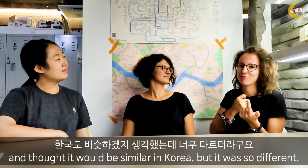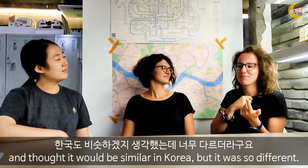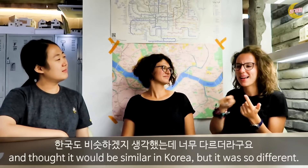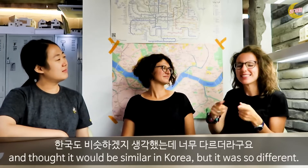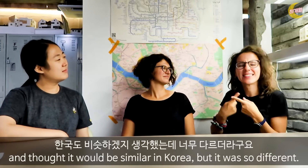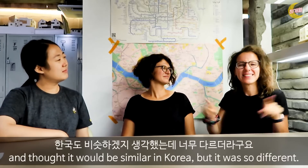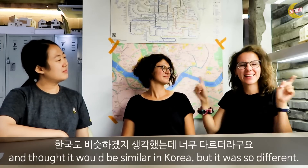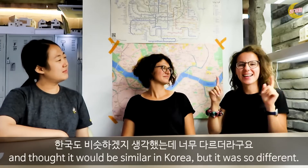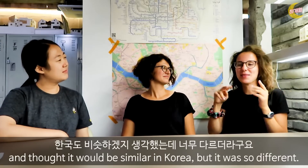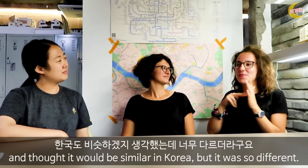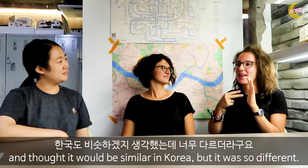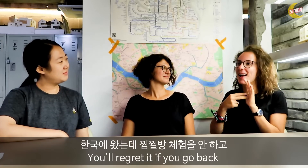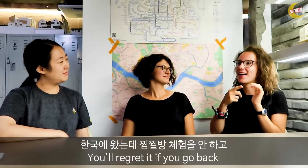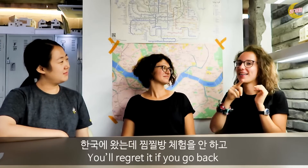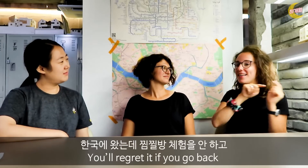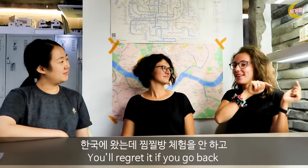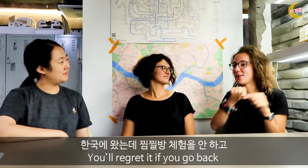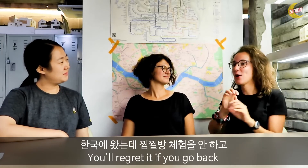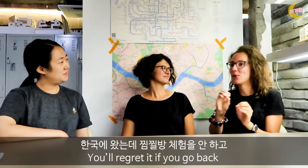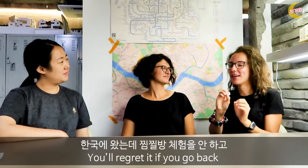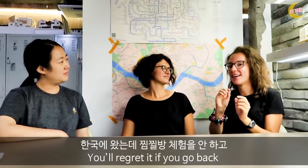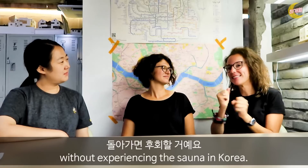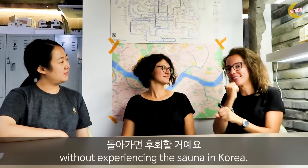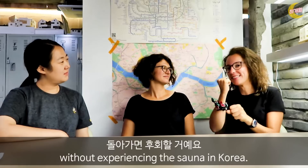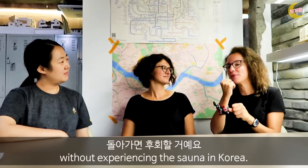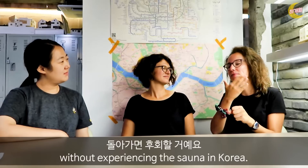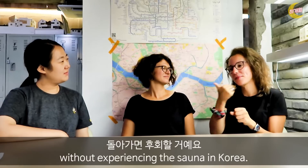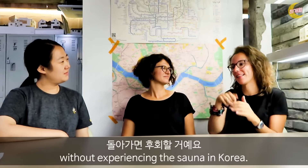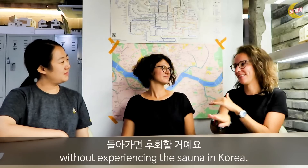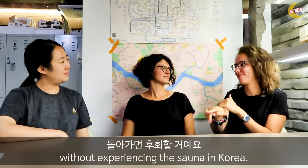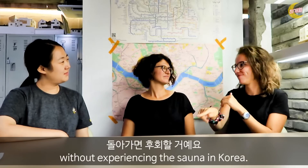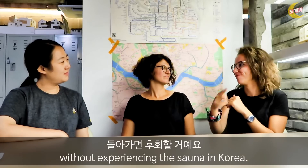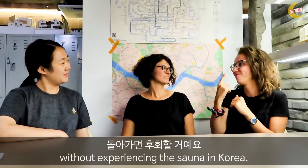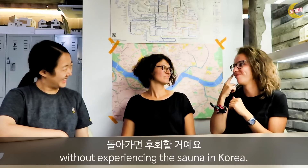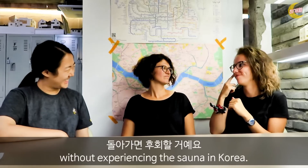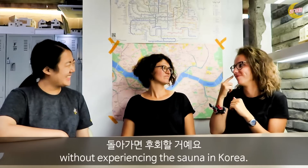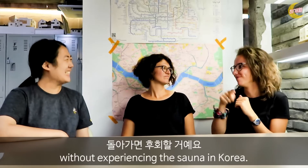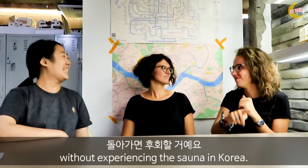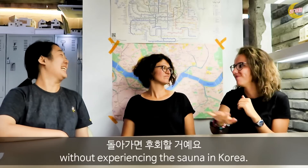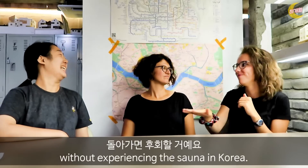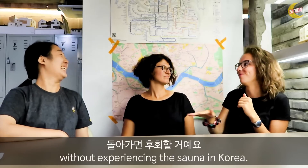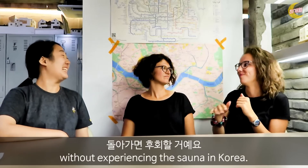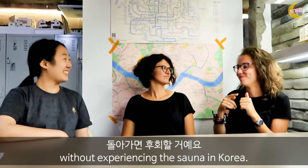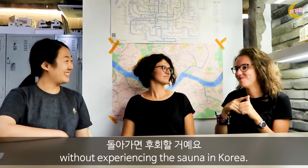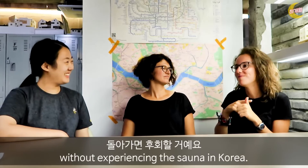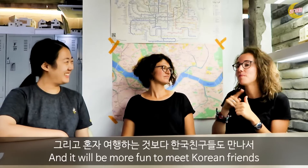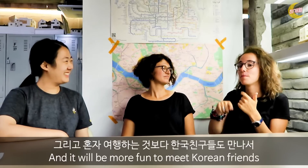but it was so different. You’ll regret it if you go back without experiencing the sauna in Korea.